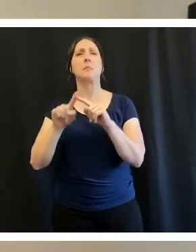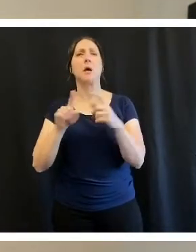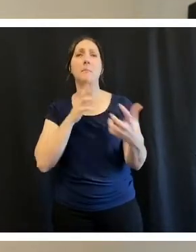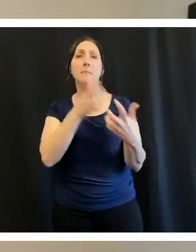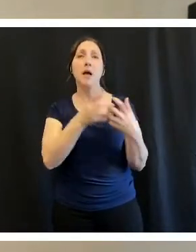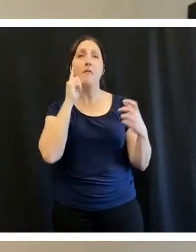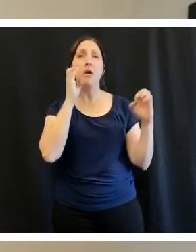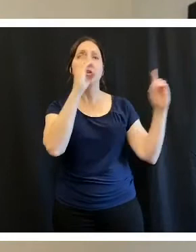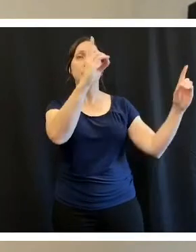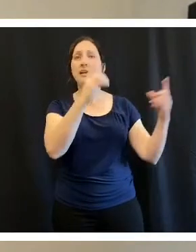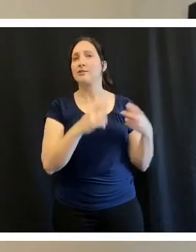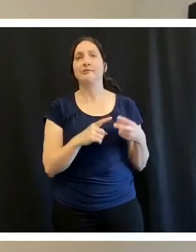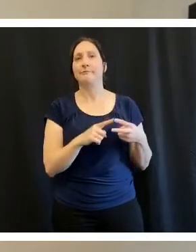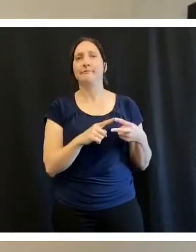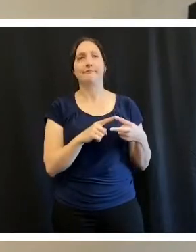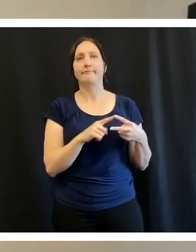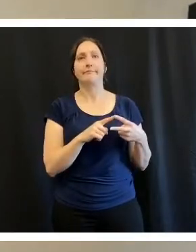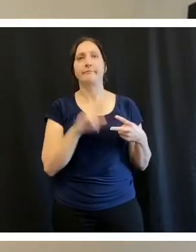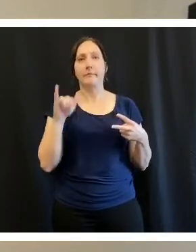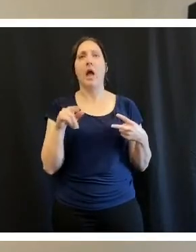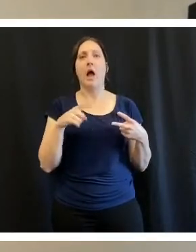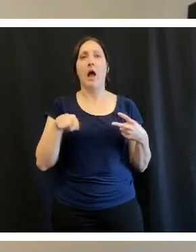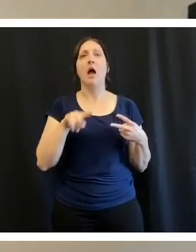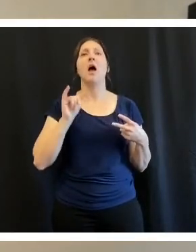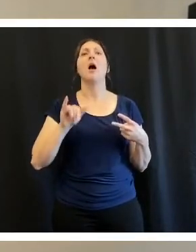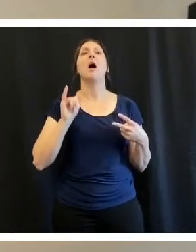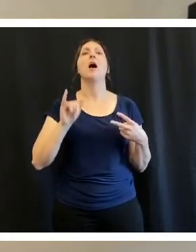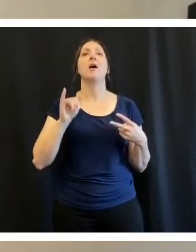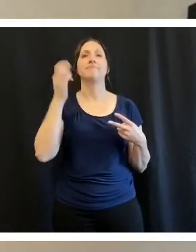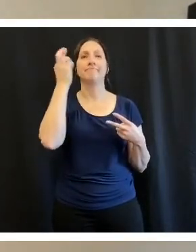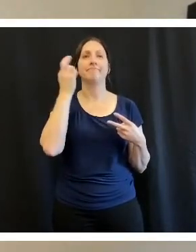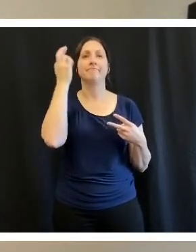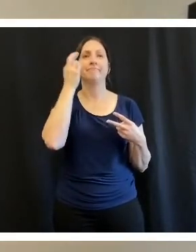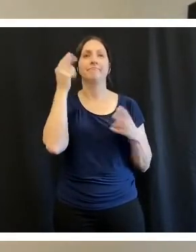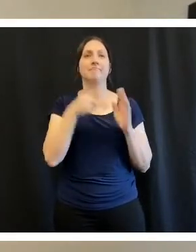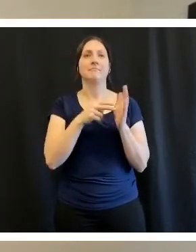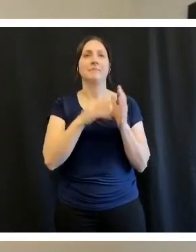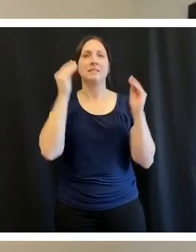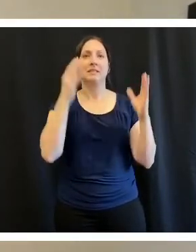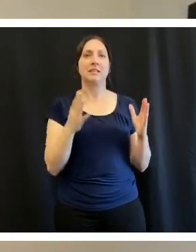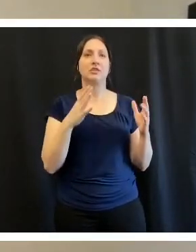and they've sort of learned that now. And teachers are having to go through a second training session